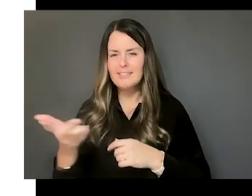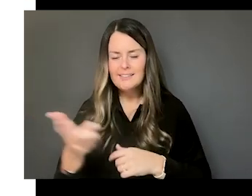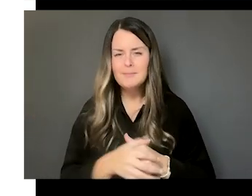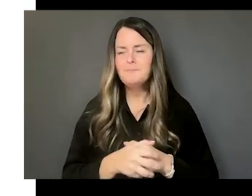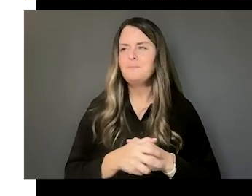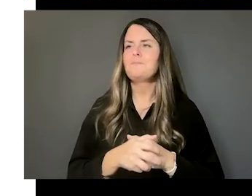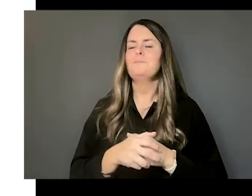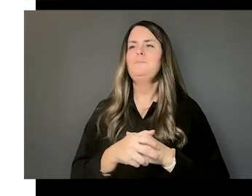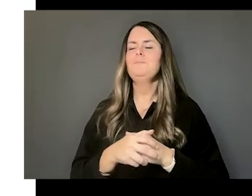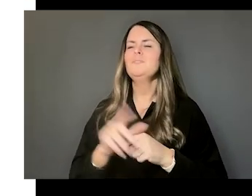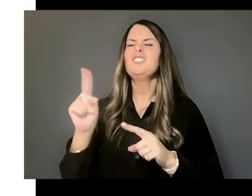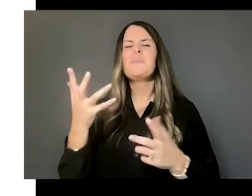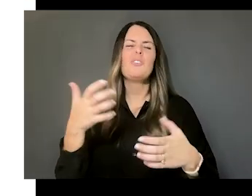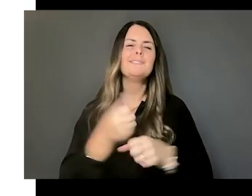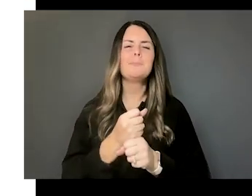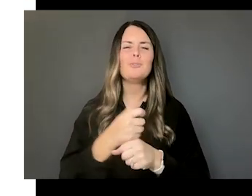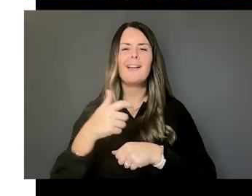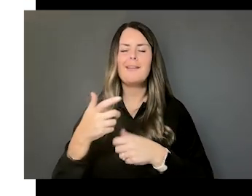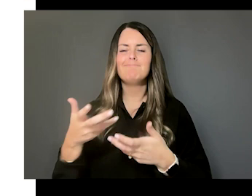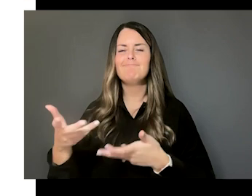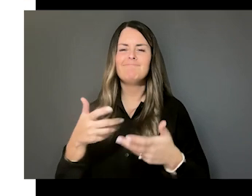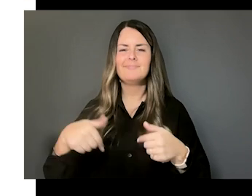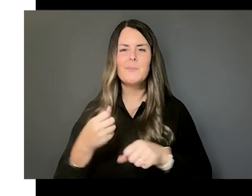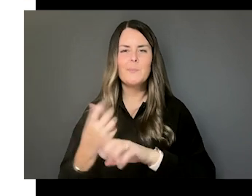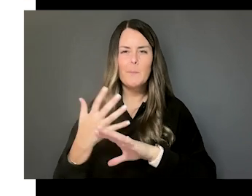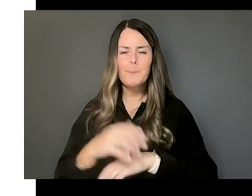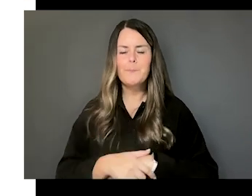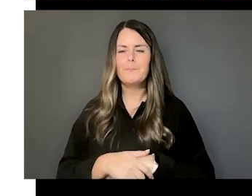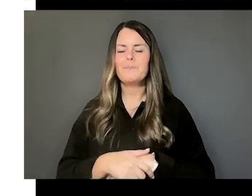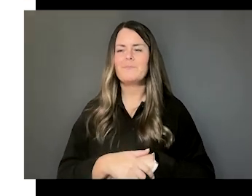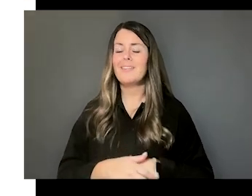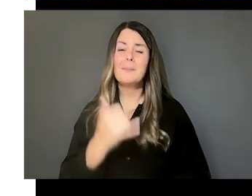Just to kind of sum up our time together. I heard that mistakes aren't just important